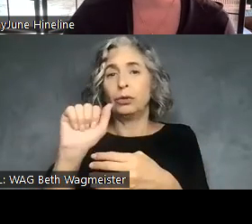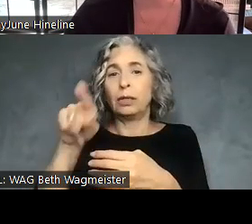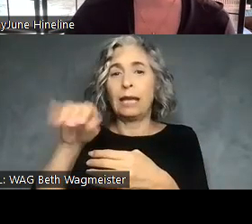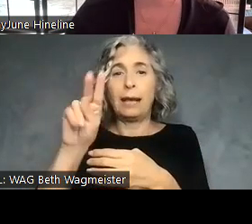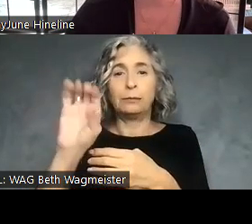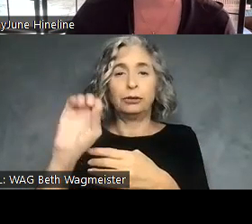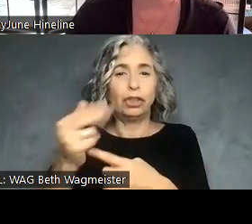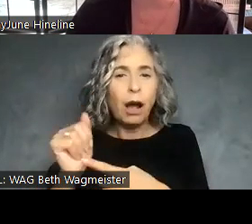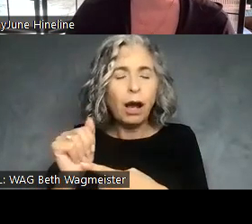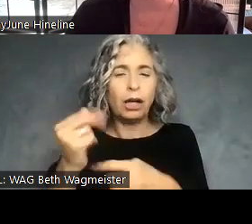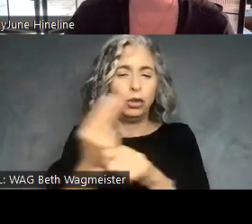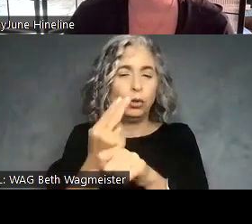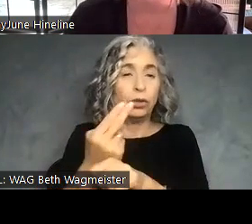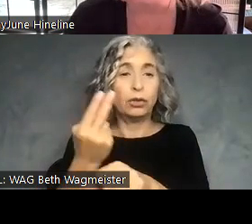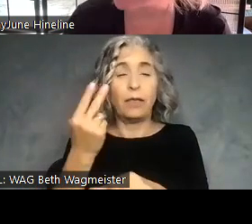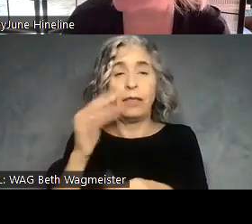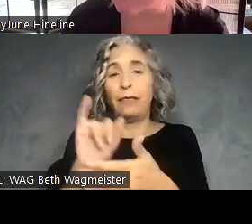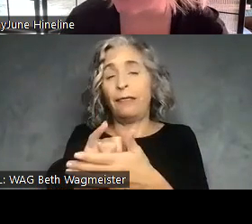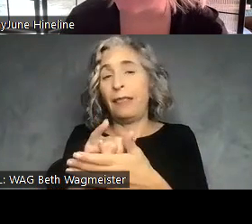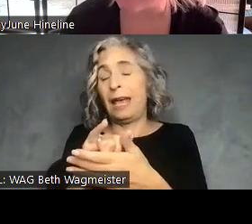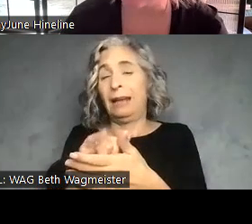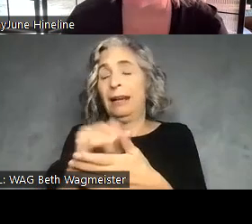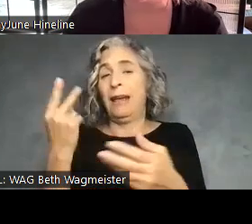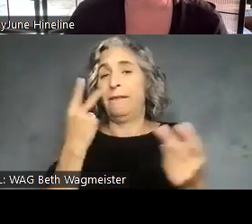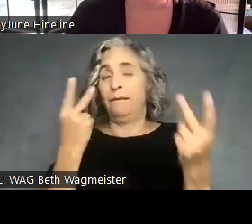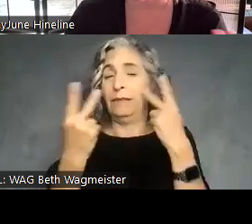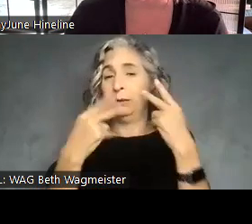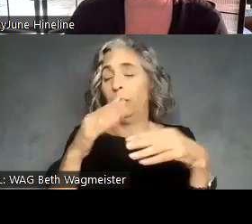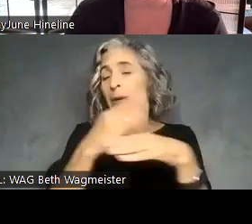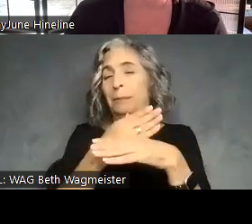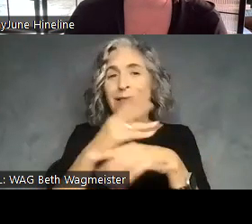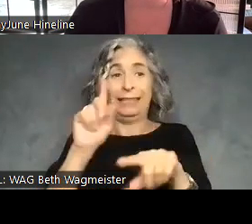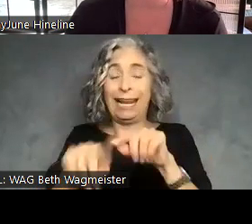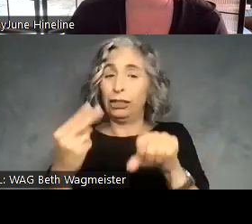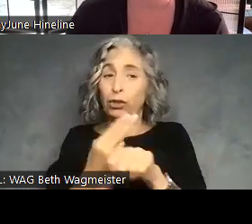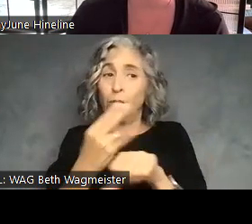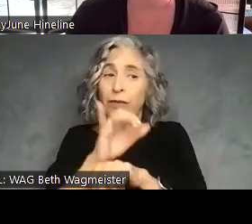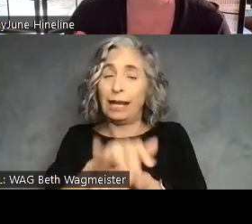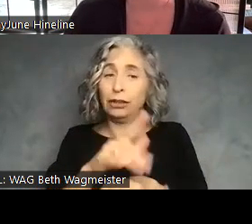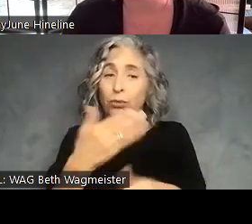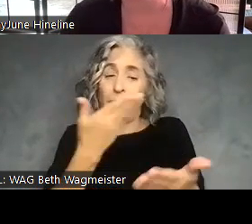if short time windows are required for security, provide an accessible alternative. For example,